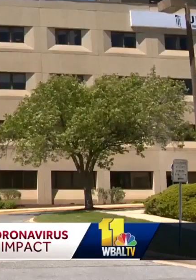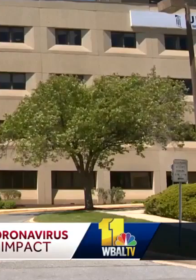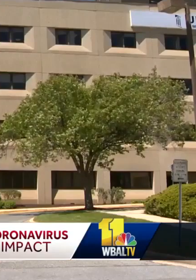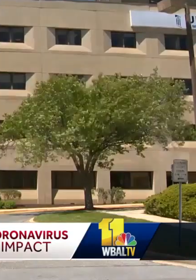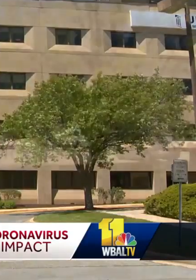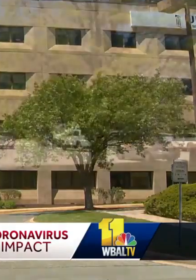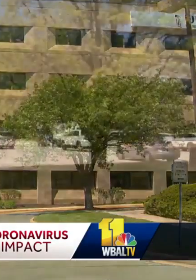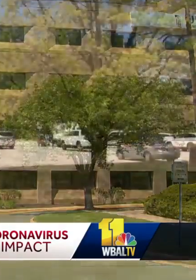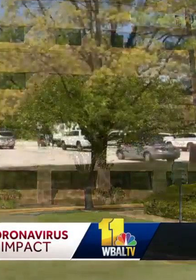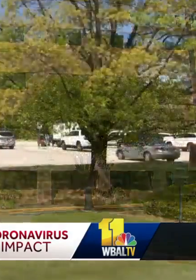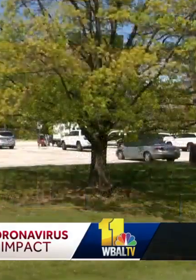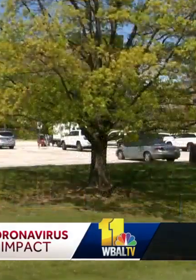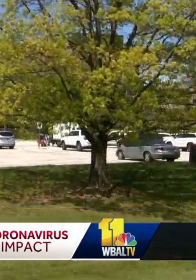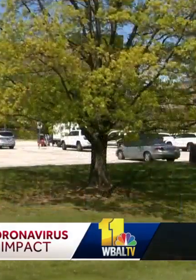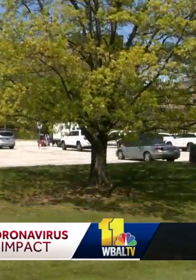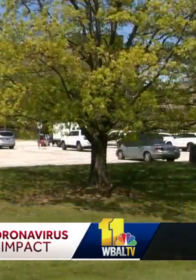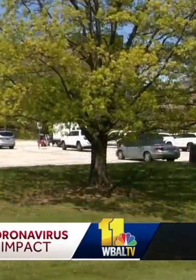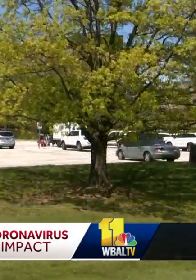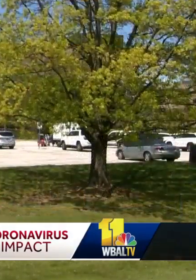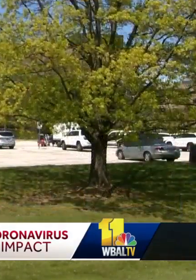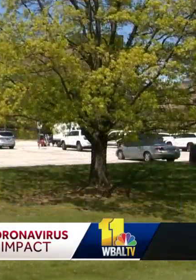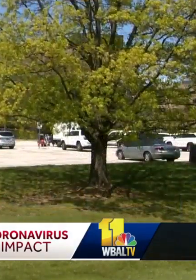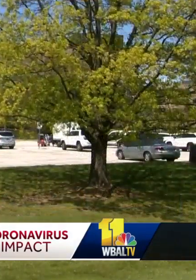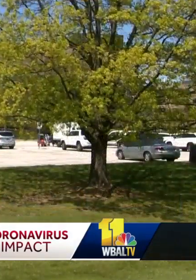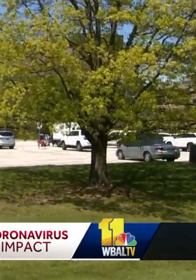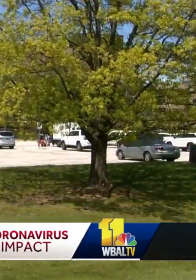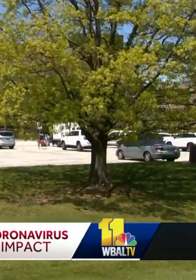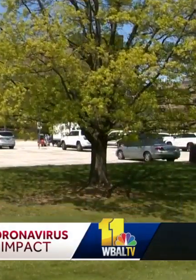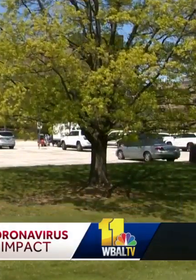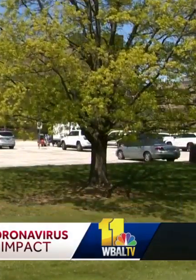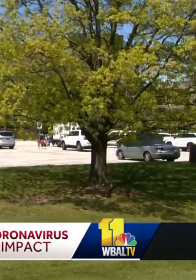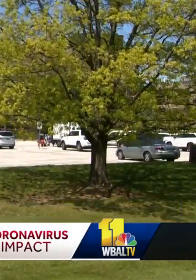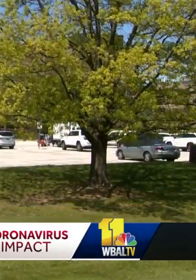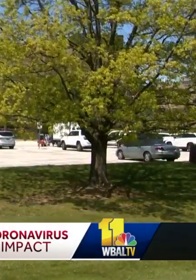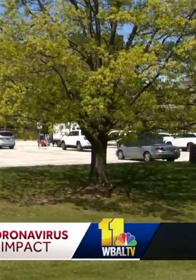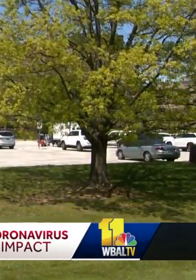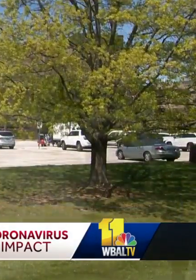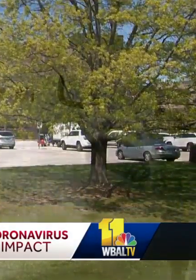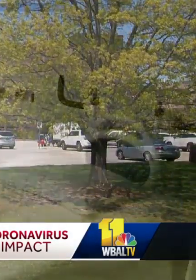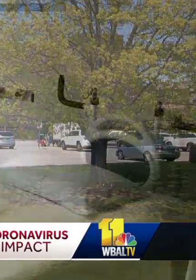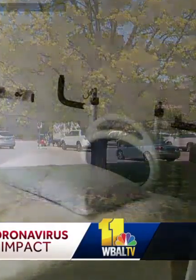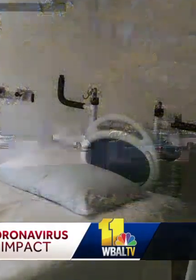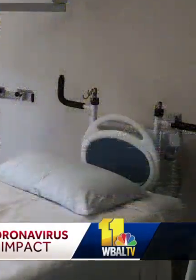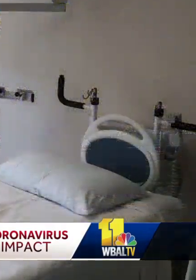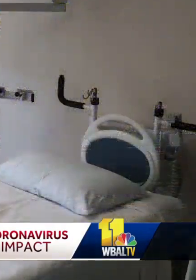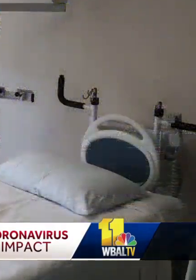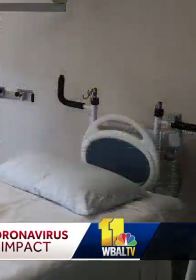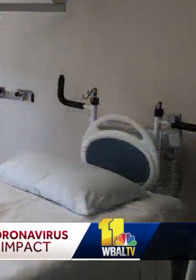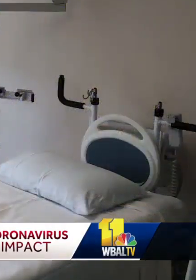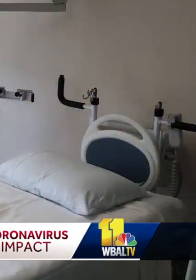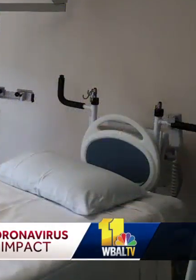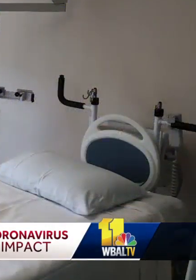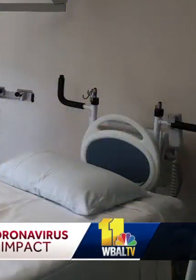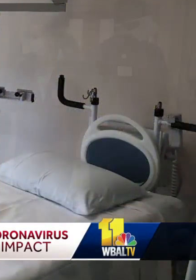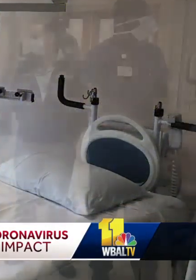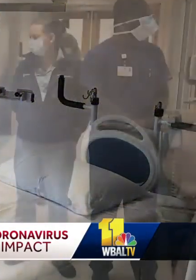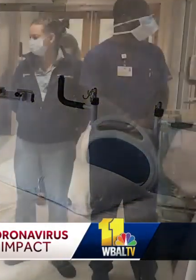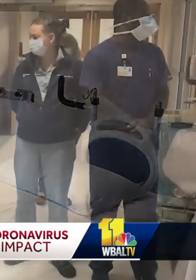PATIENTS. HE SAID IT WENT FROM ZERO TO OPEN IN LESS THAN 35 DAYS.